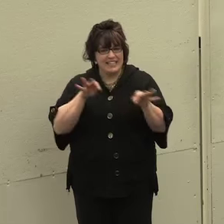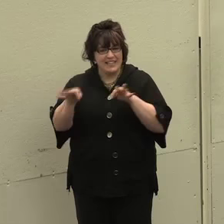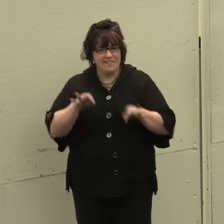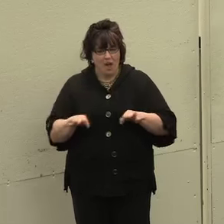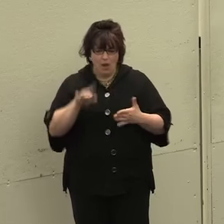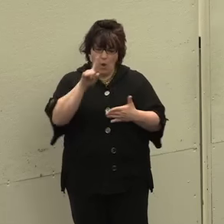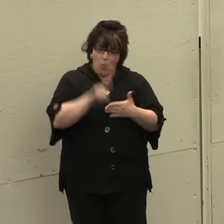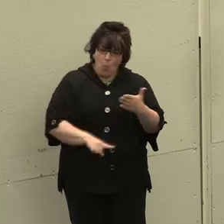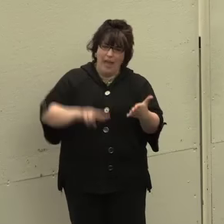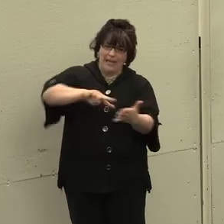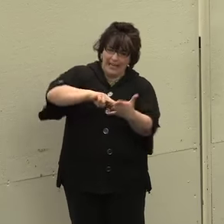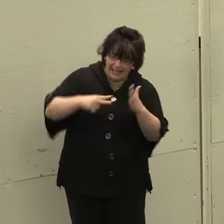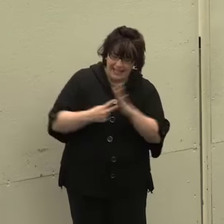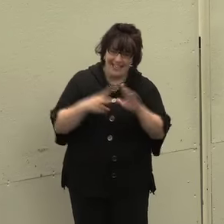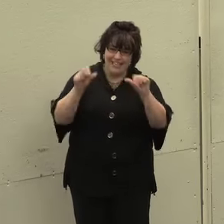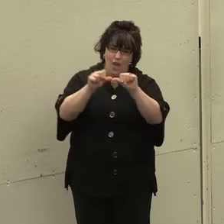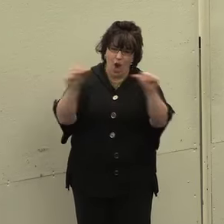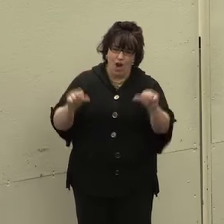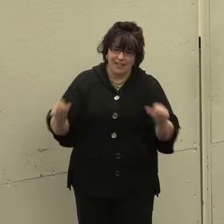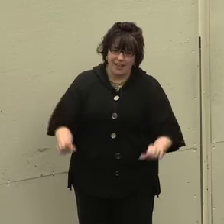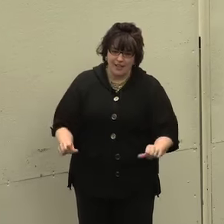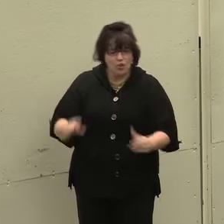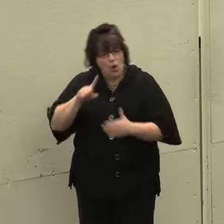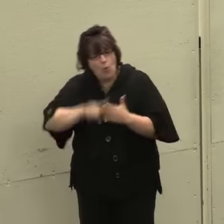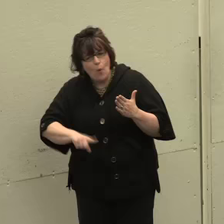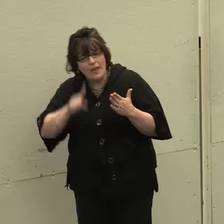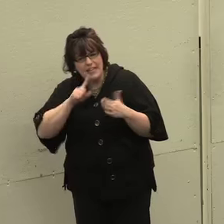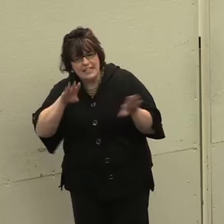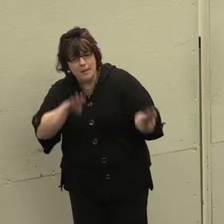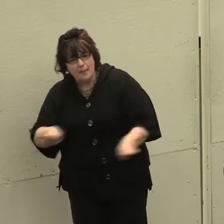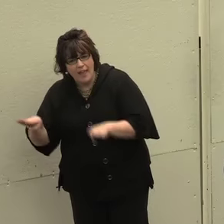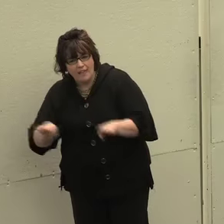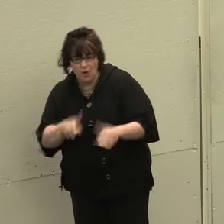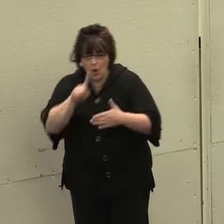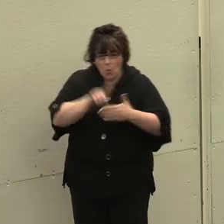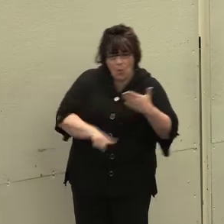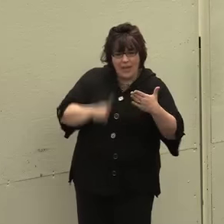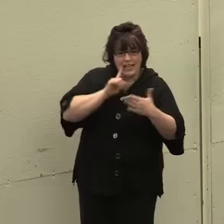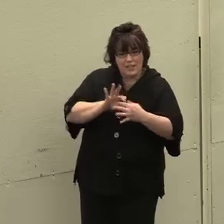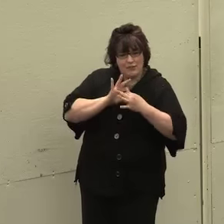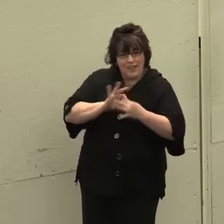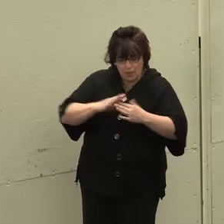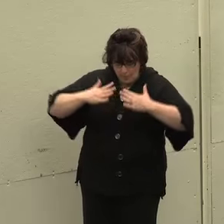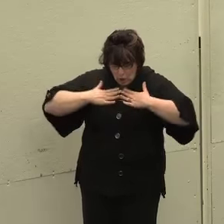What is the behavior of the people? Or what is the relationship between human body and the space?